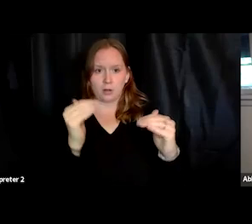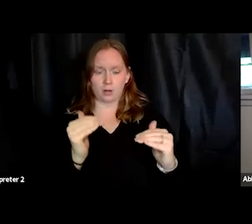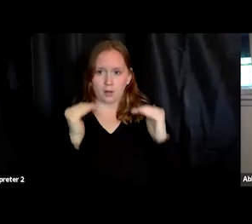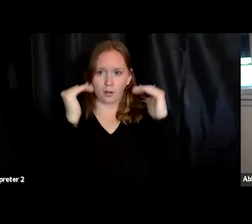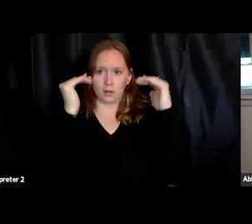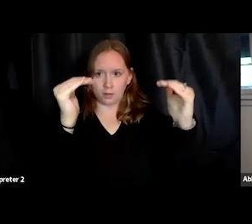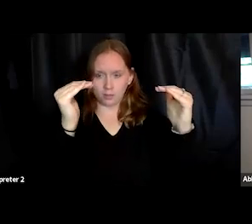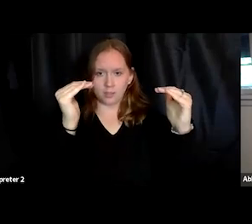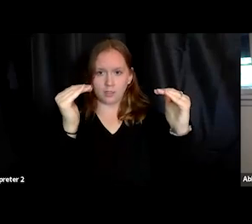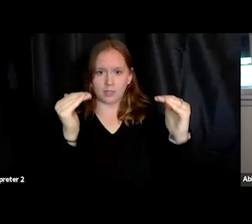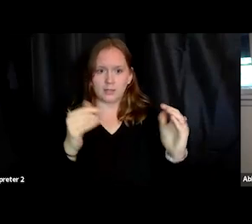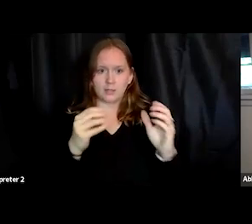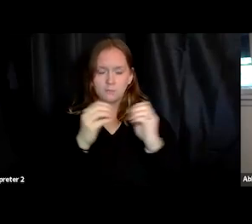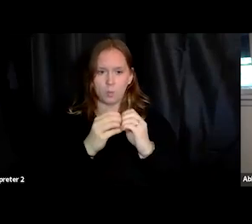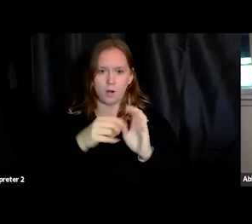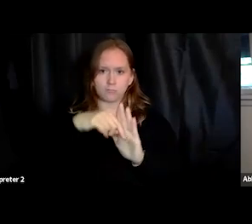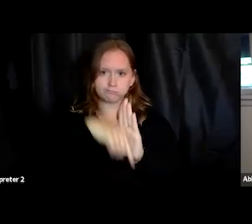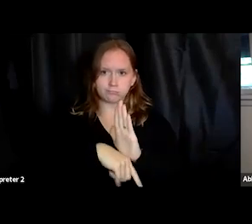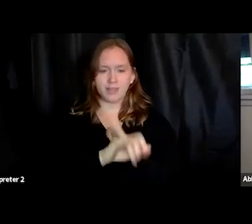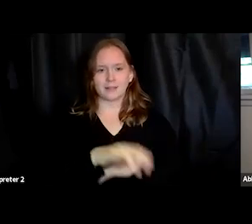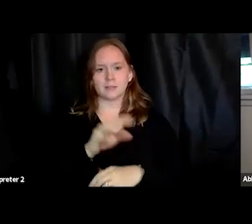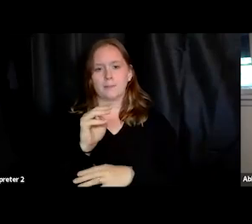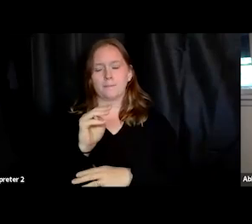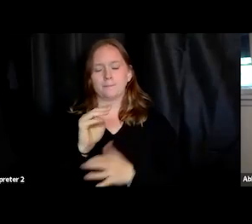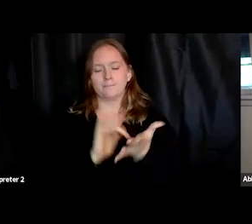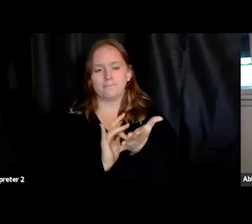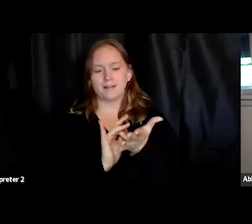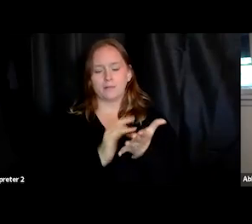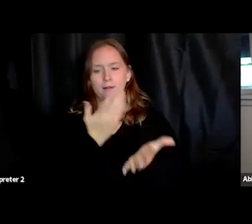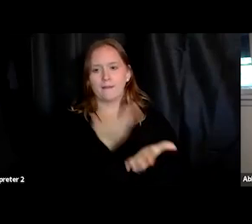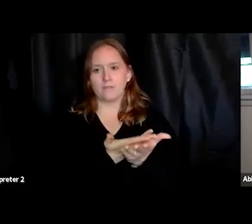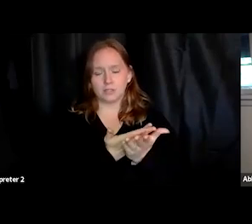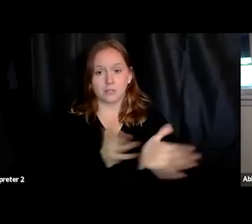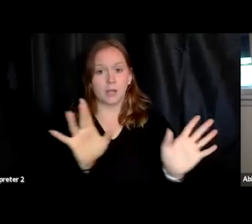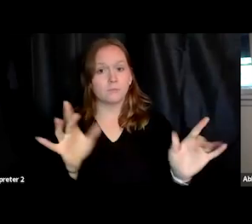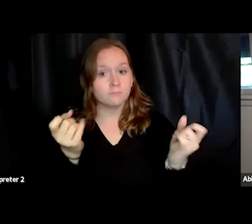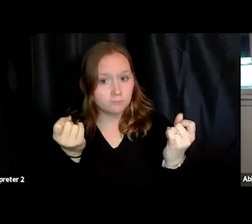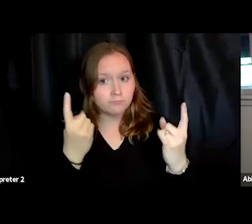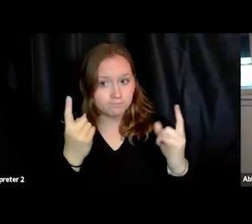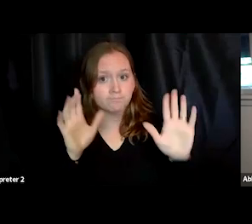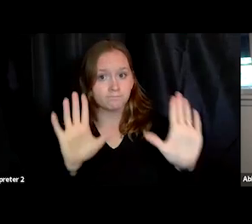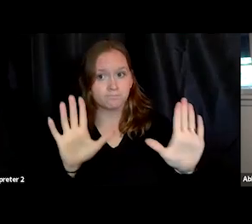and it will be considered medical evidence. However, if you cannot get the MSR signed,